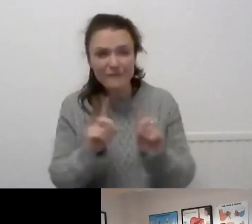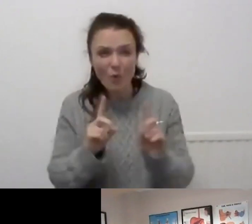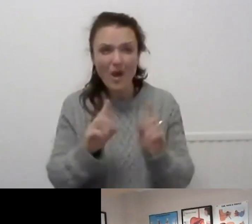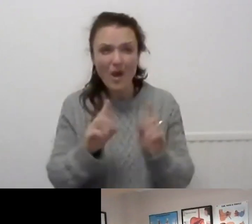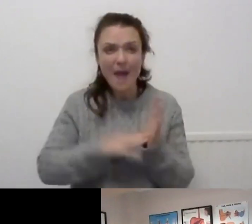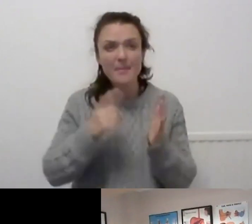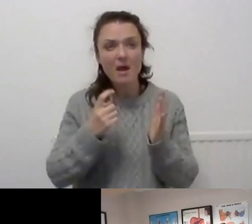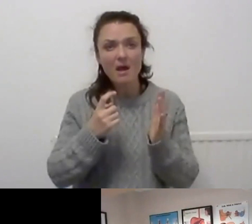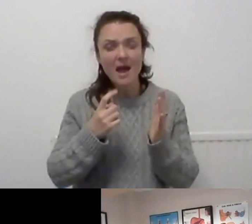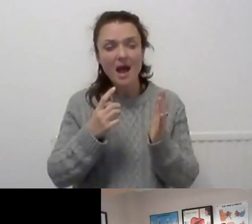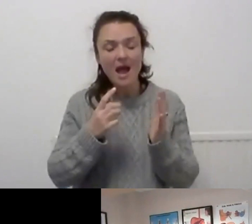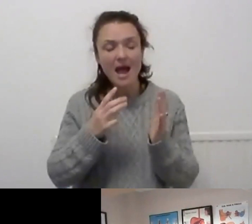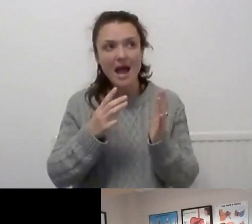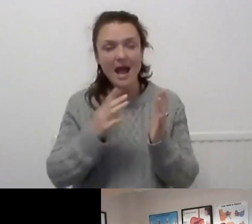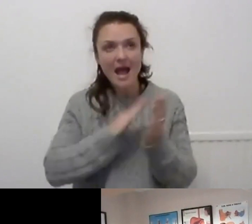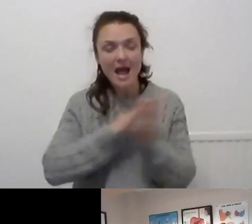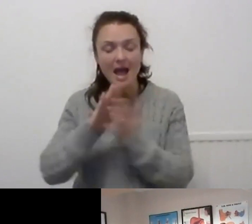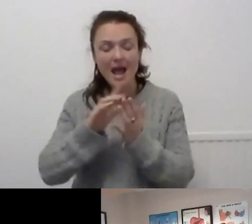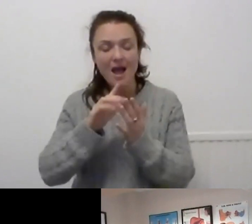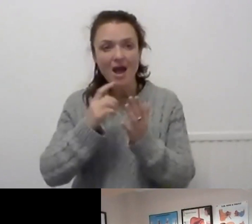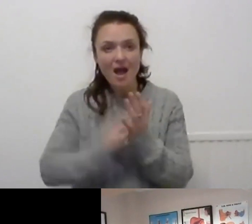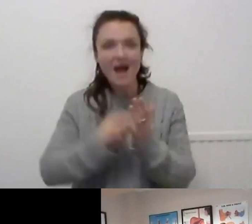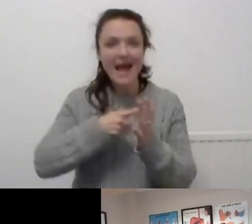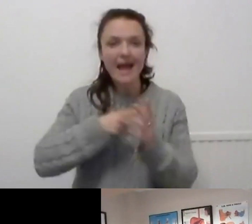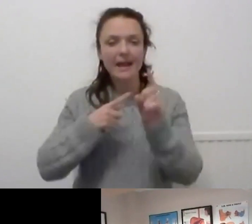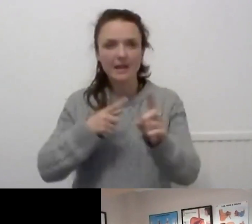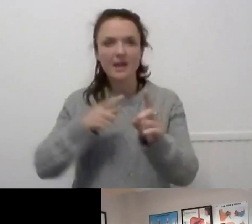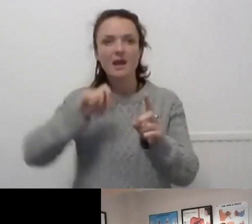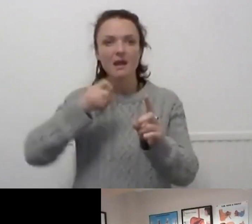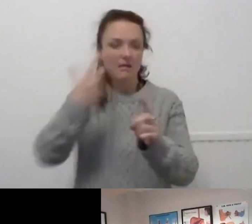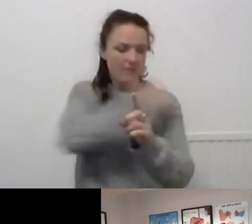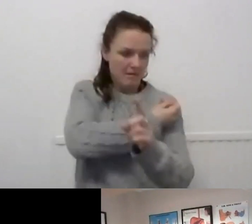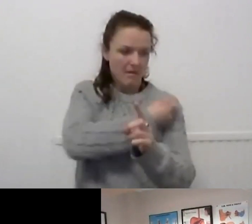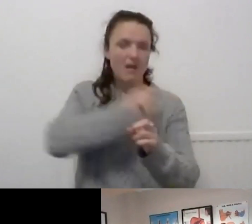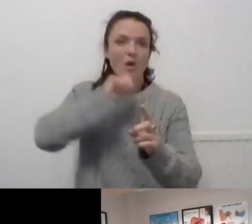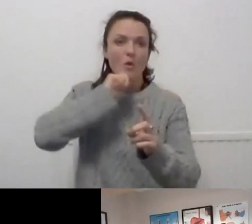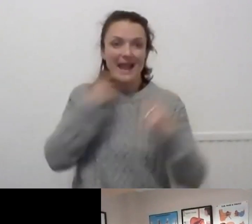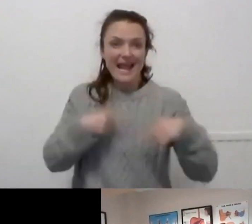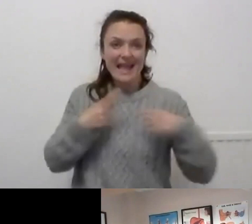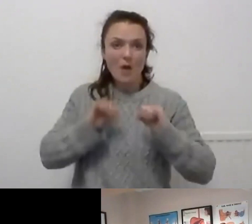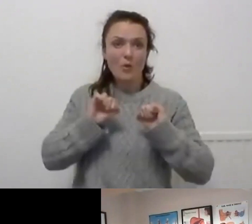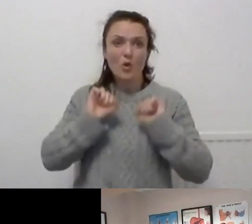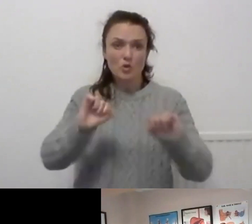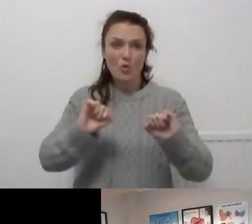us allow your your cells and your immune system to generate that the the the Big Pharma will supply